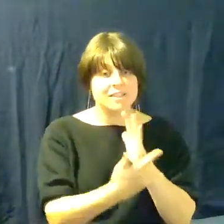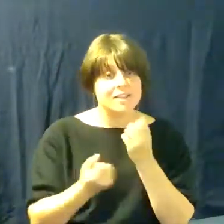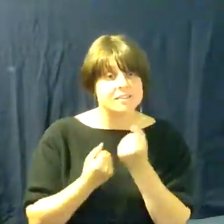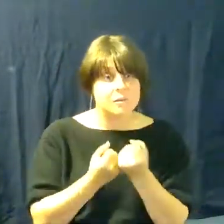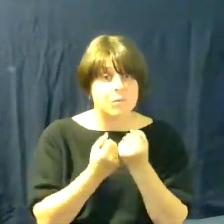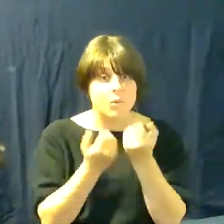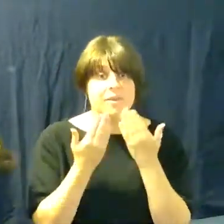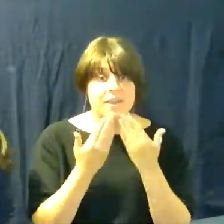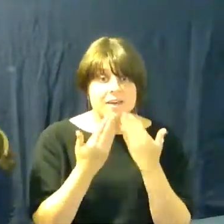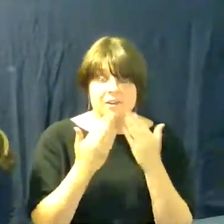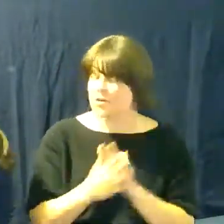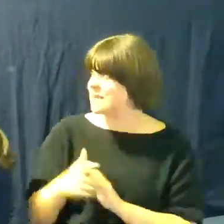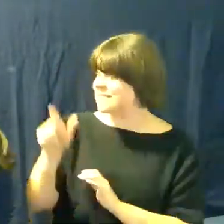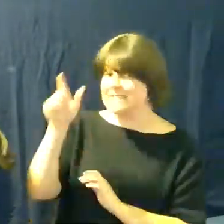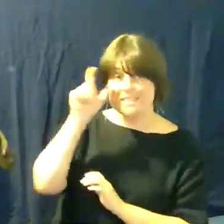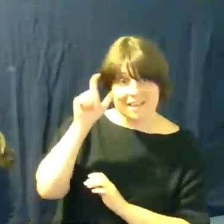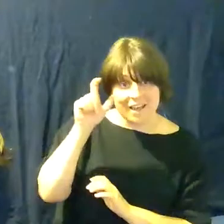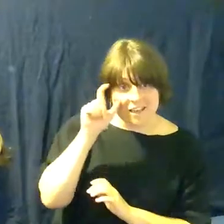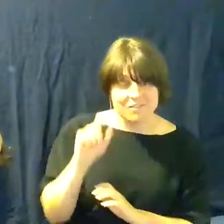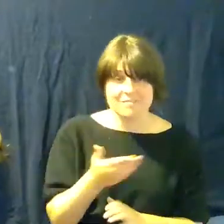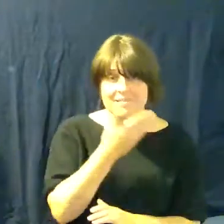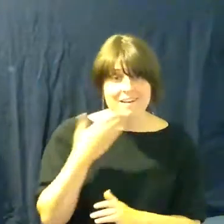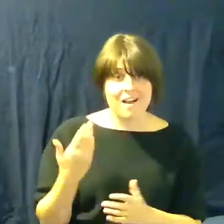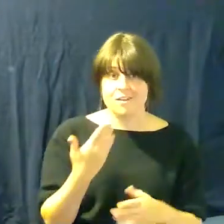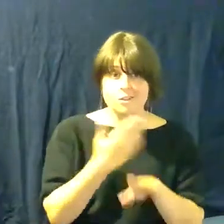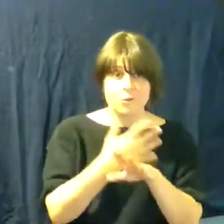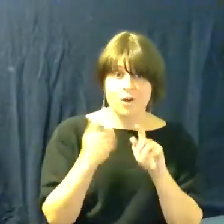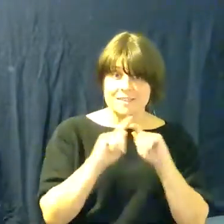interpreting, thanks Karen for reading out the questions and to Craig